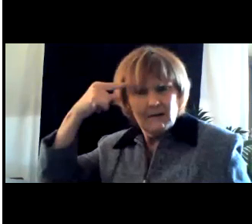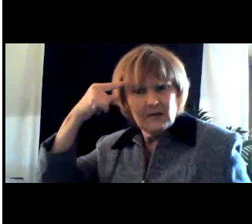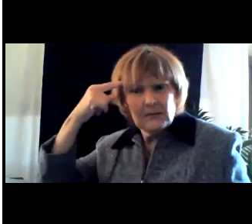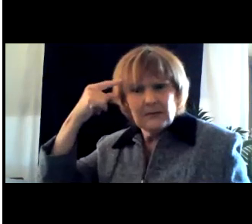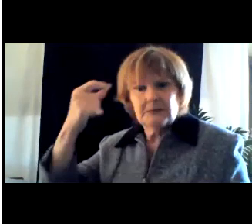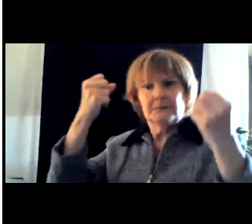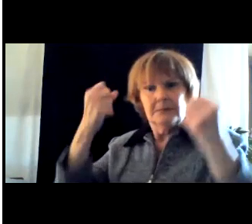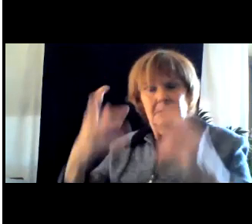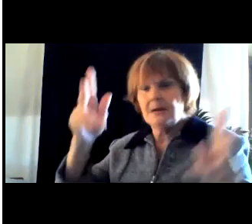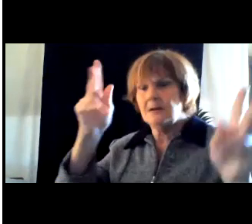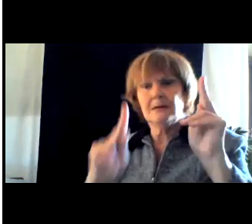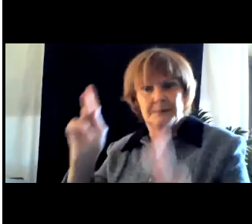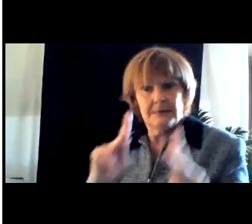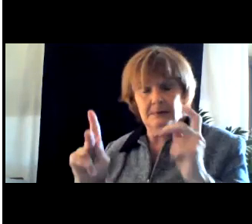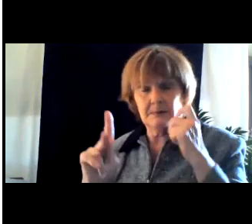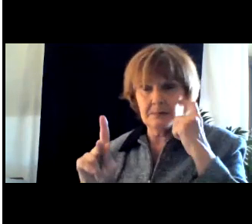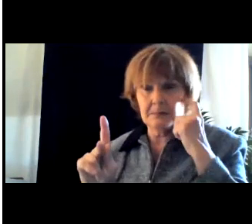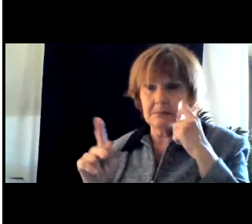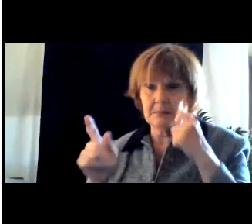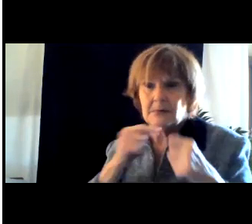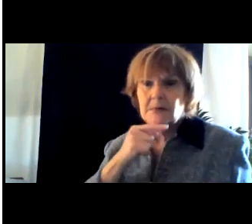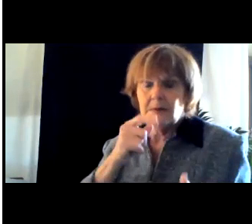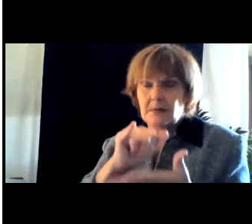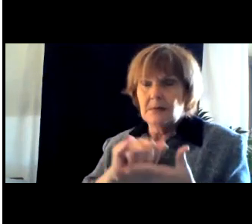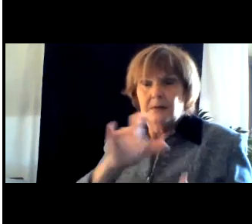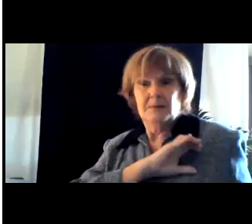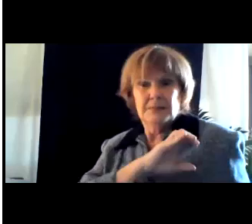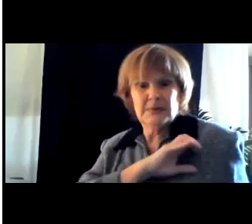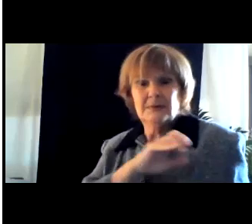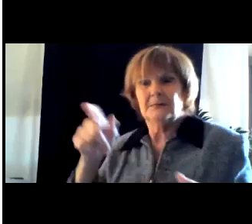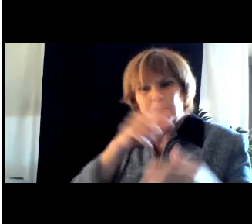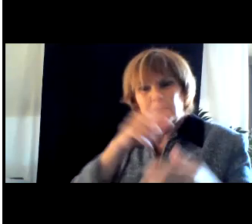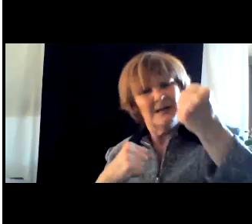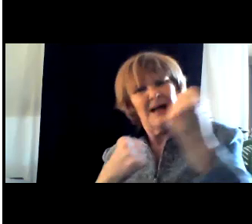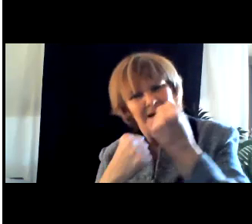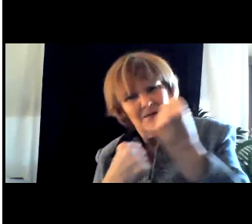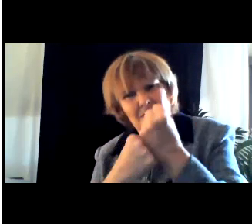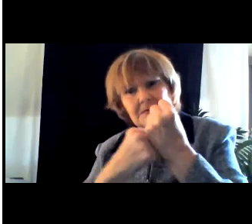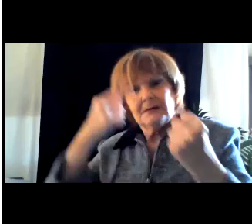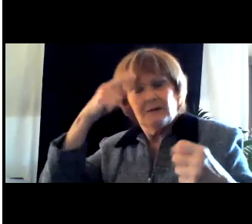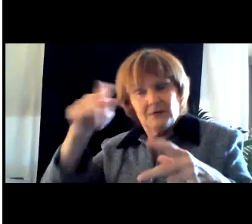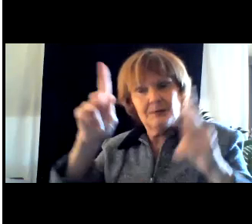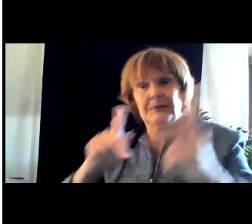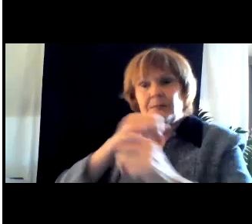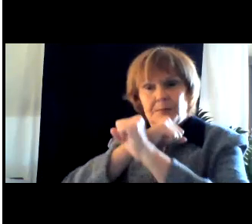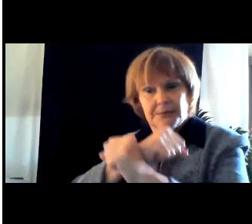We had to really do a lot of advocacy around that. And the protection and advocacy agencies in particular, were really at the forefront